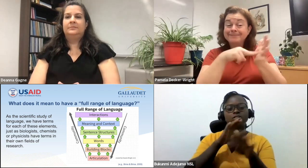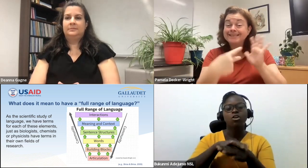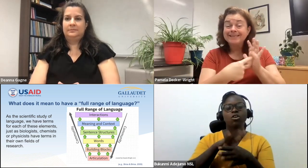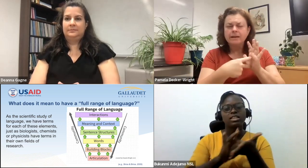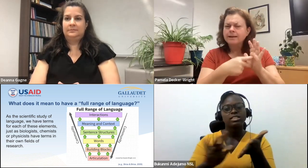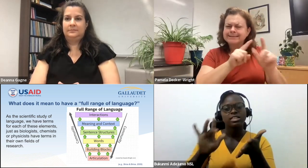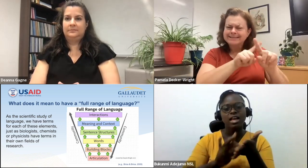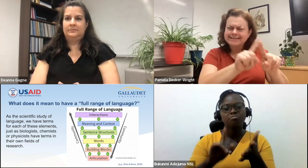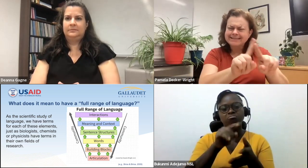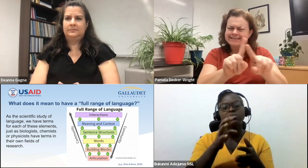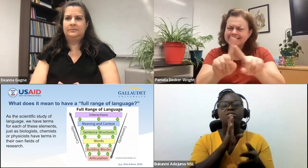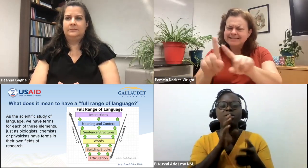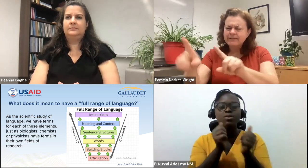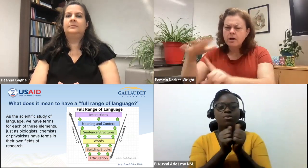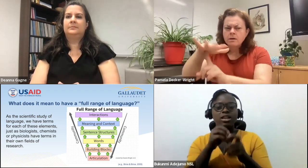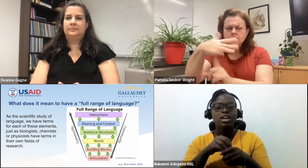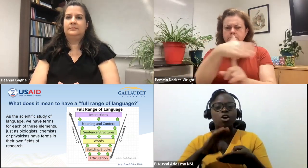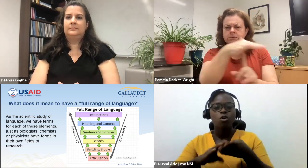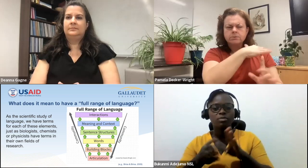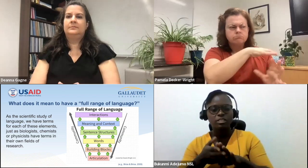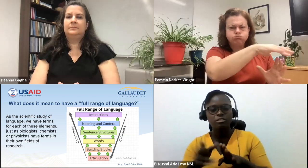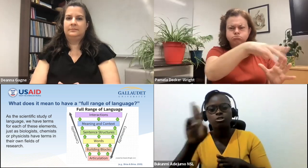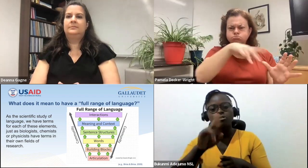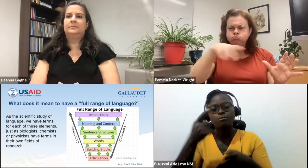They have meaning based in different contexts.